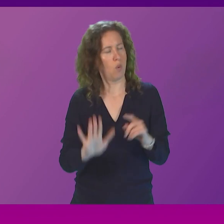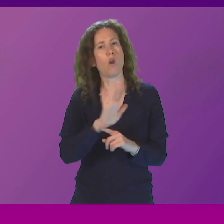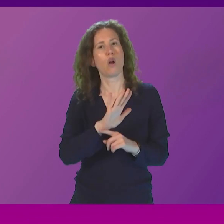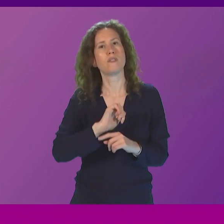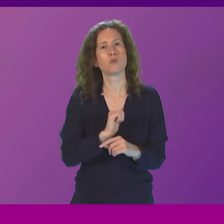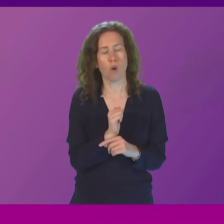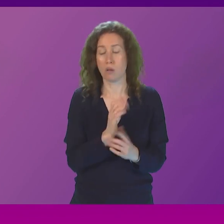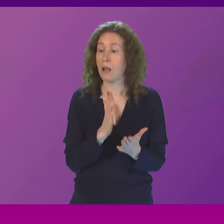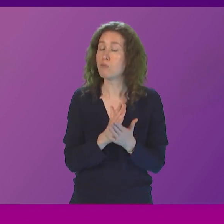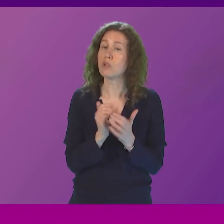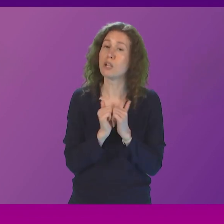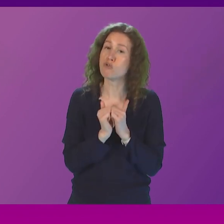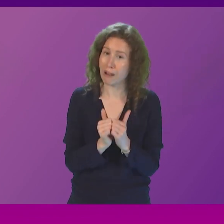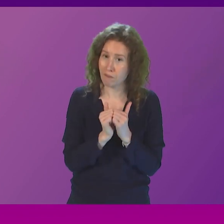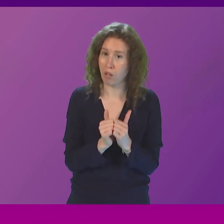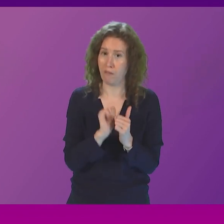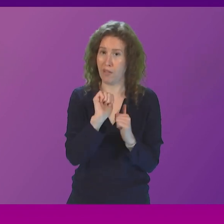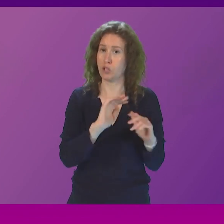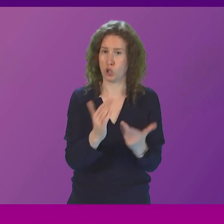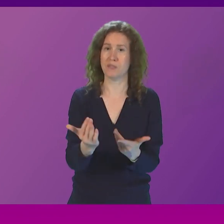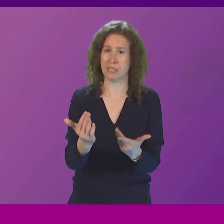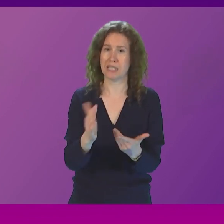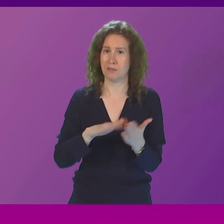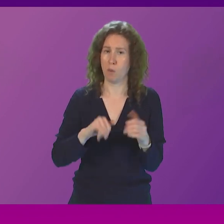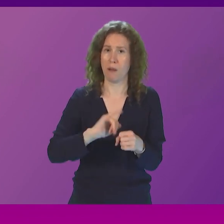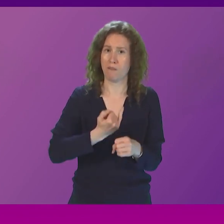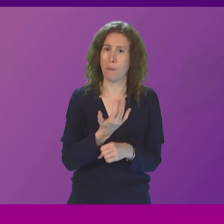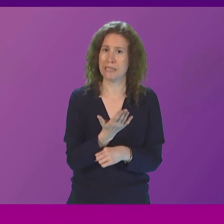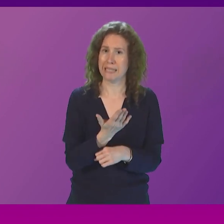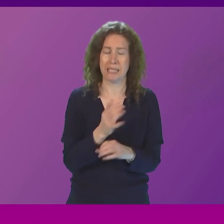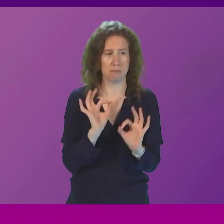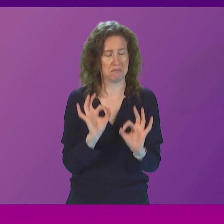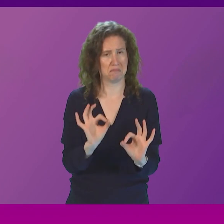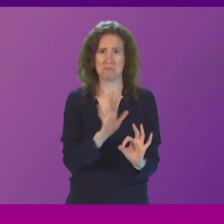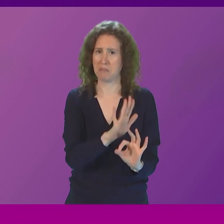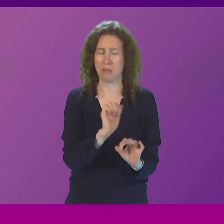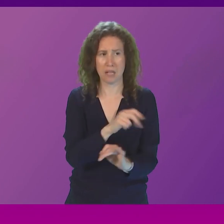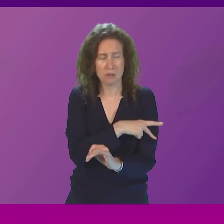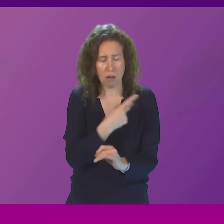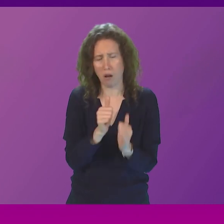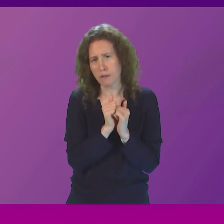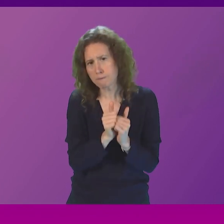I am very grateful for the services provided by pharmacies and pharmacy staff the length